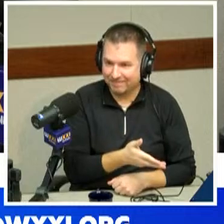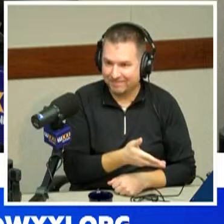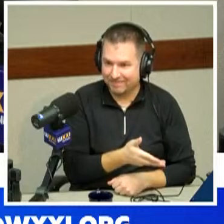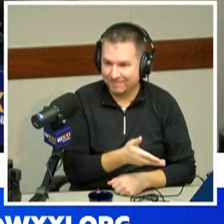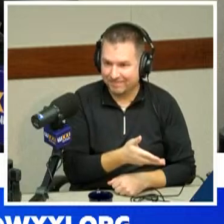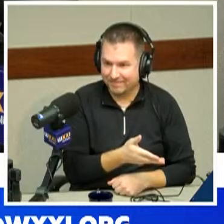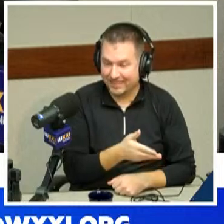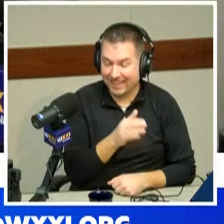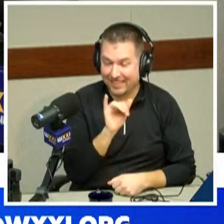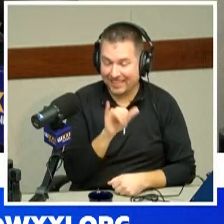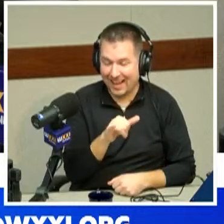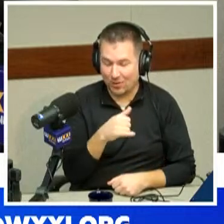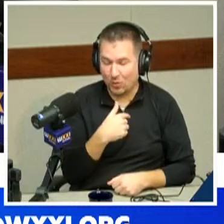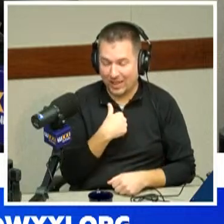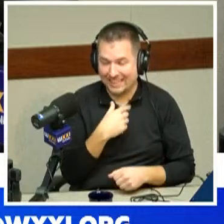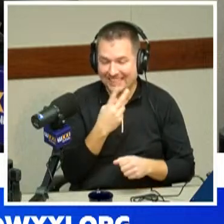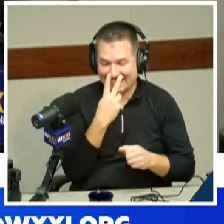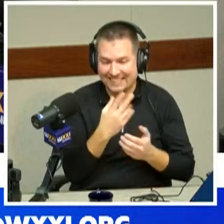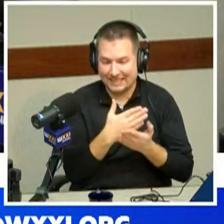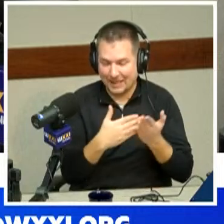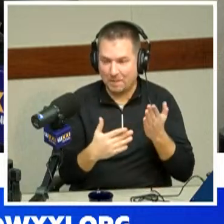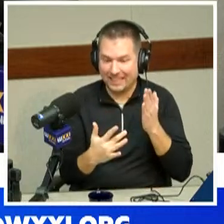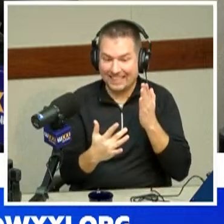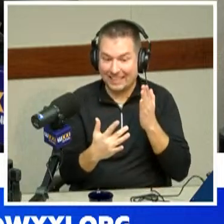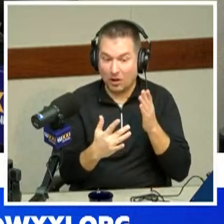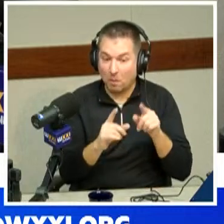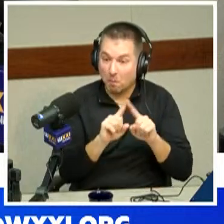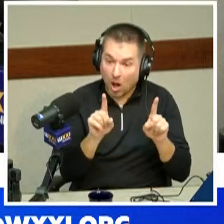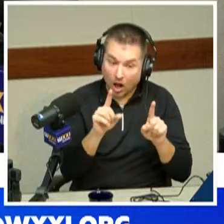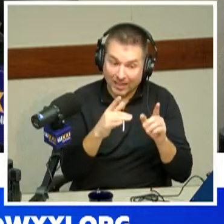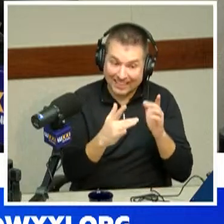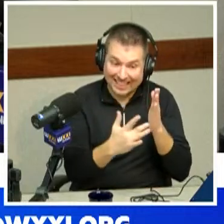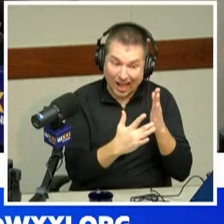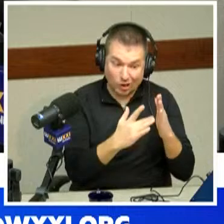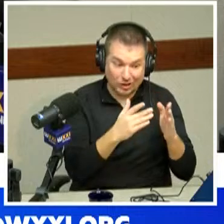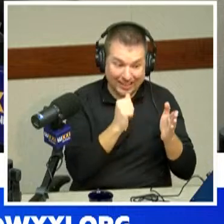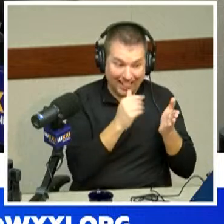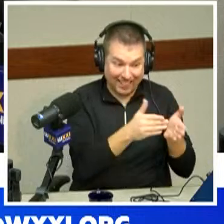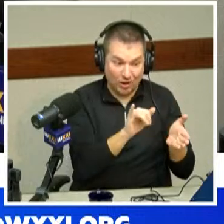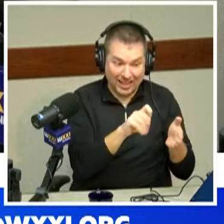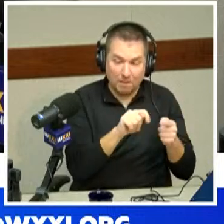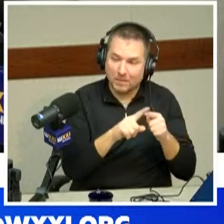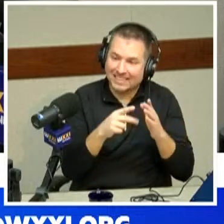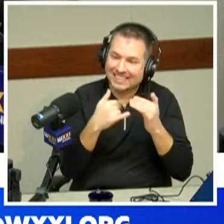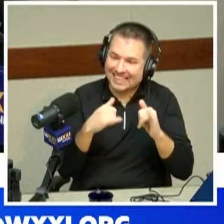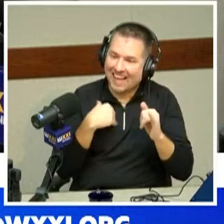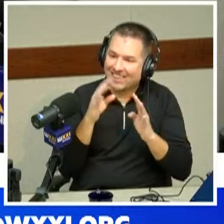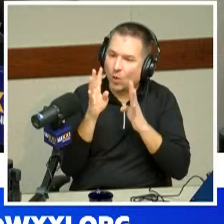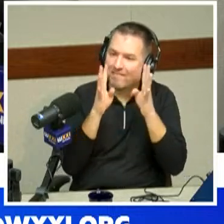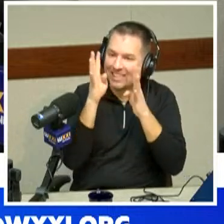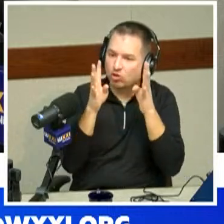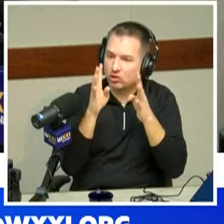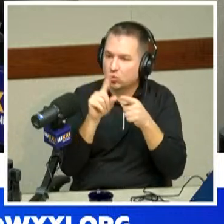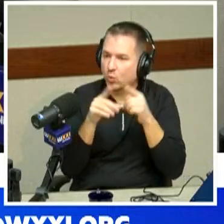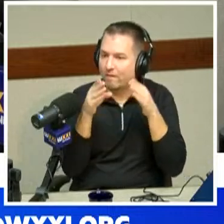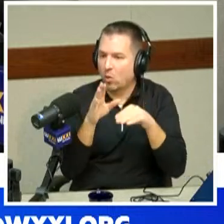lot of technical potential technical Innovation that we can particularly focus on so that's just